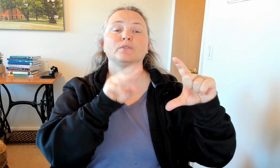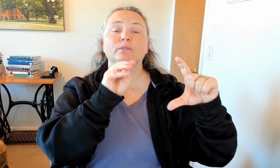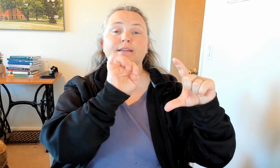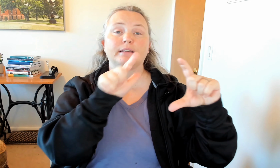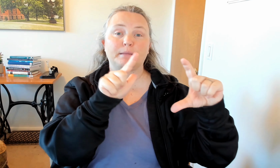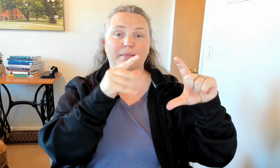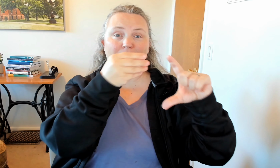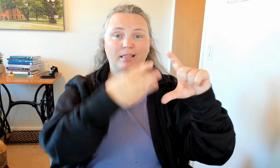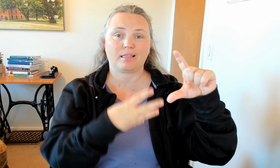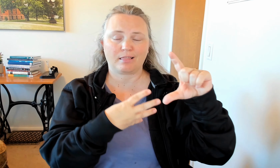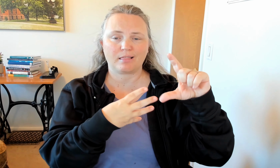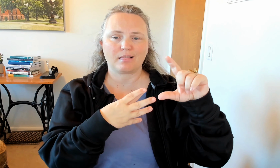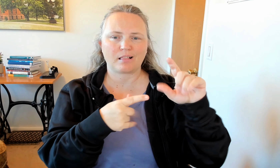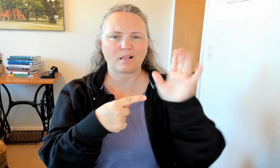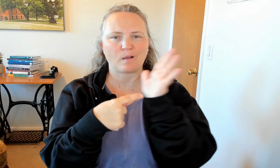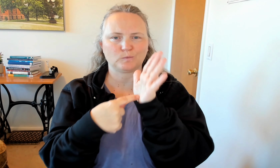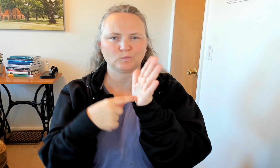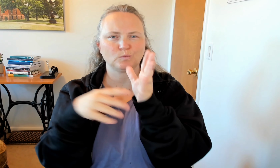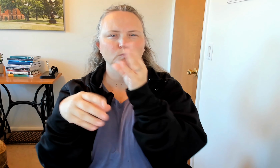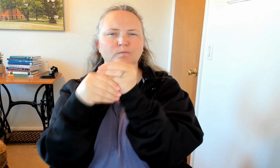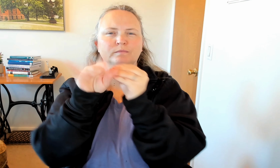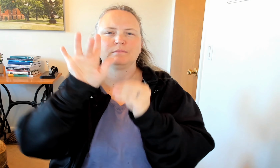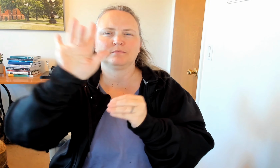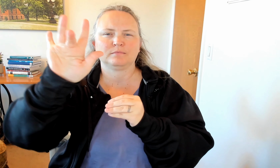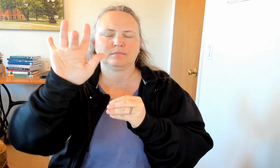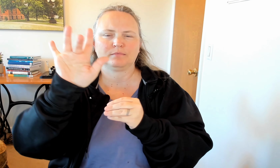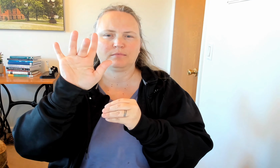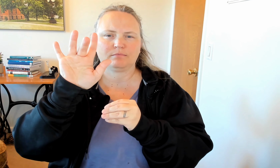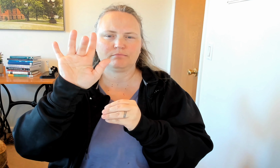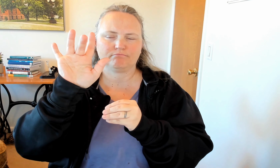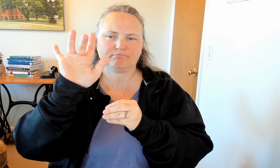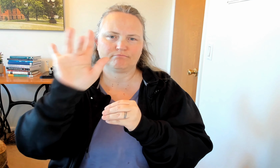So I added this email response. I'm just going to show you how to add it.